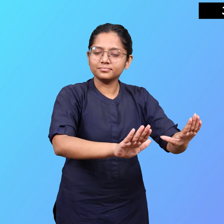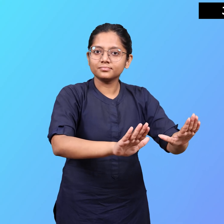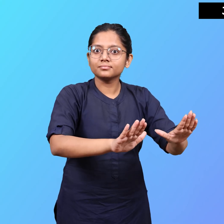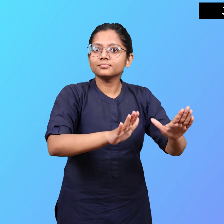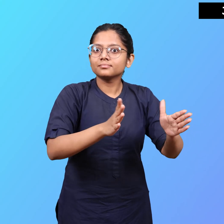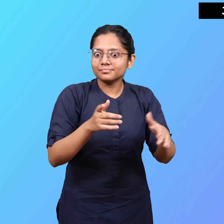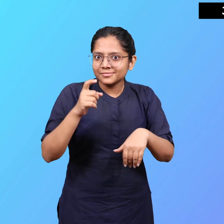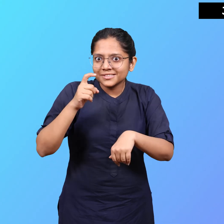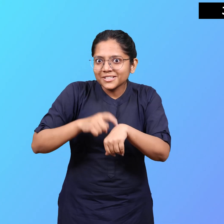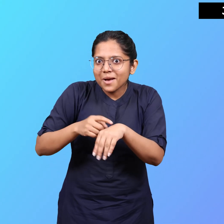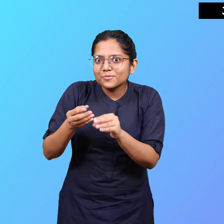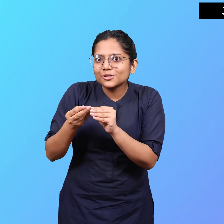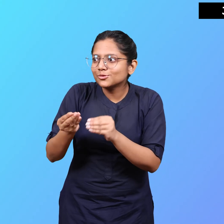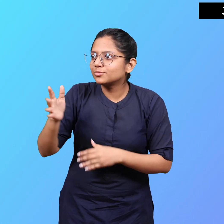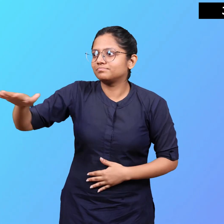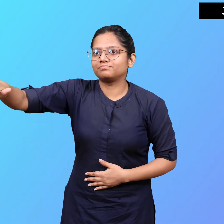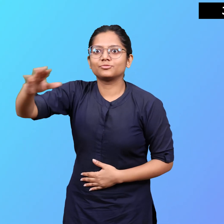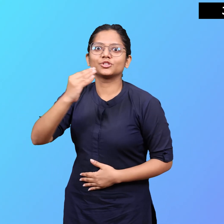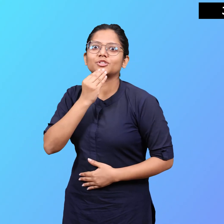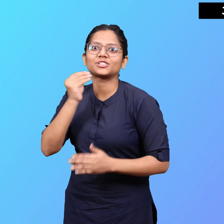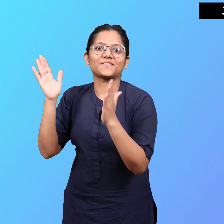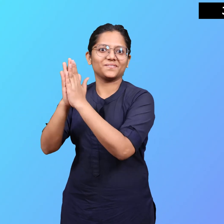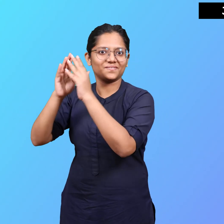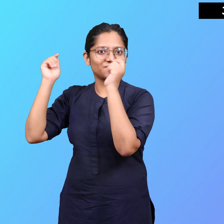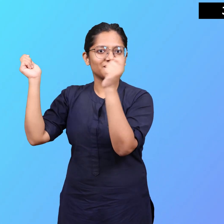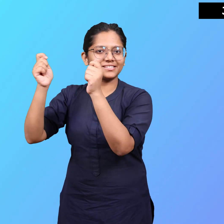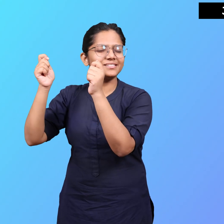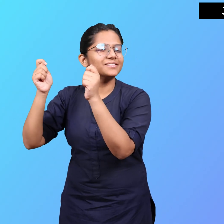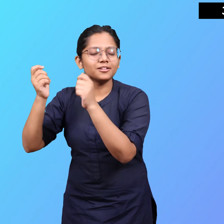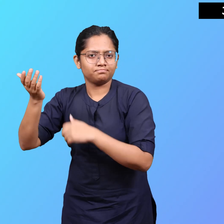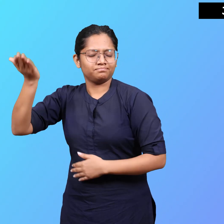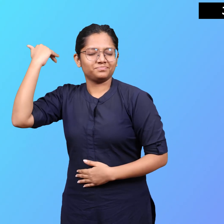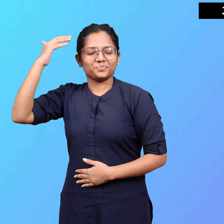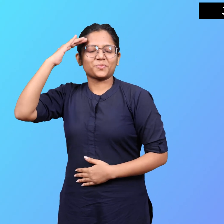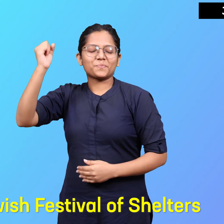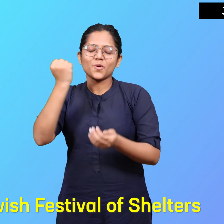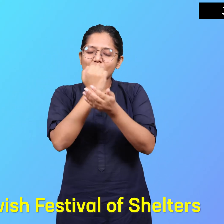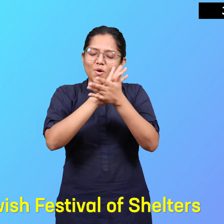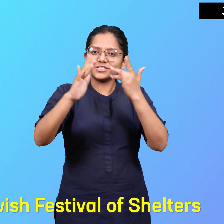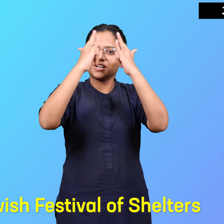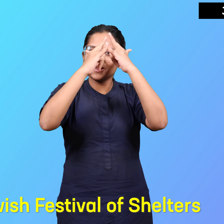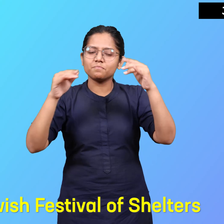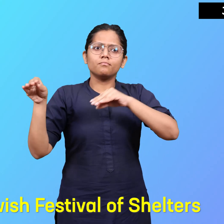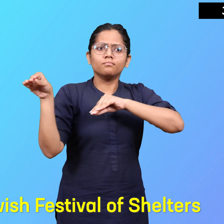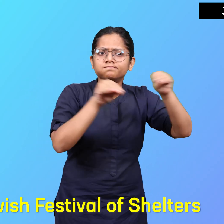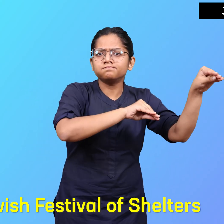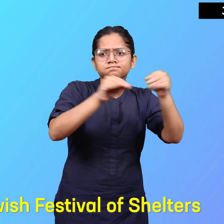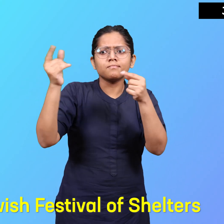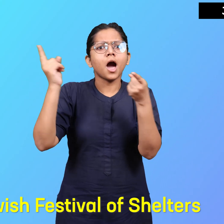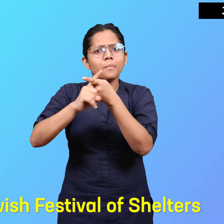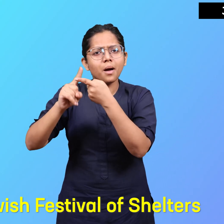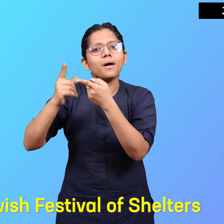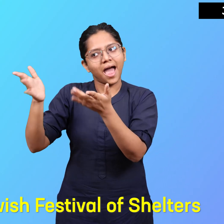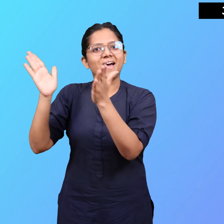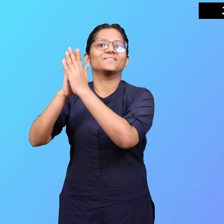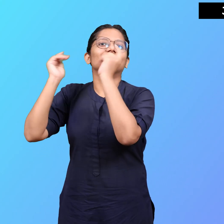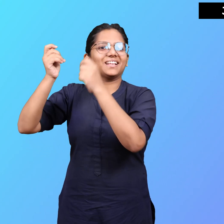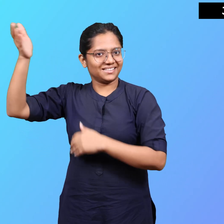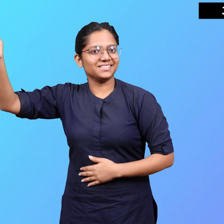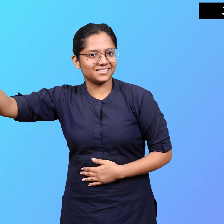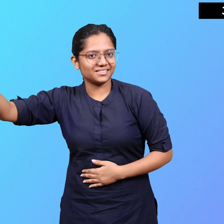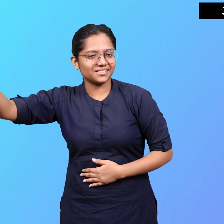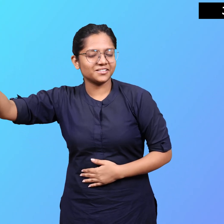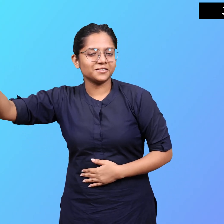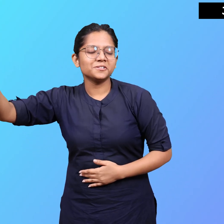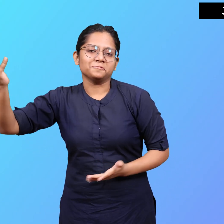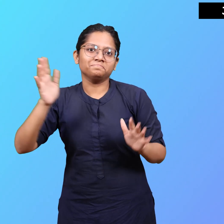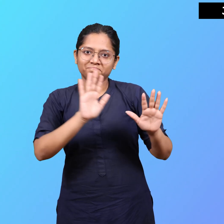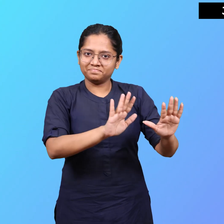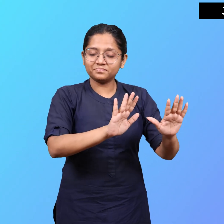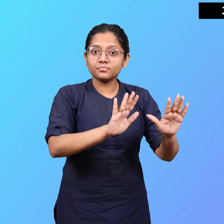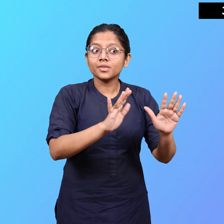It was time for the Jewish Festival of Shelters.